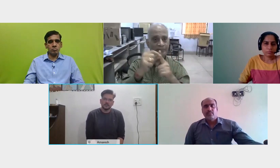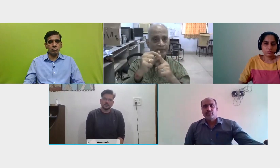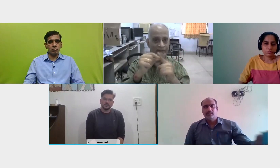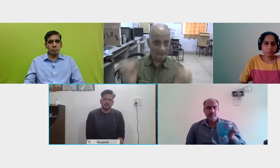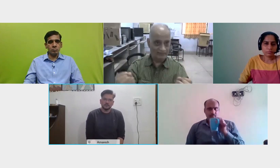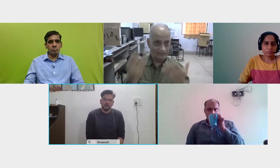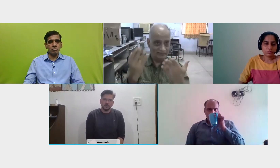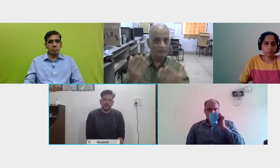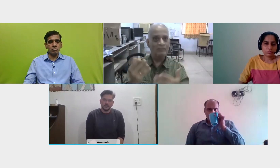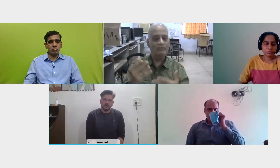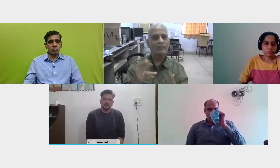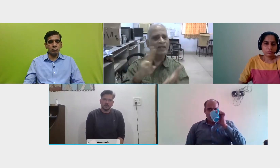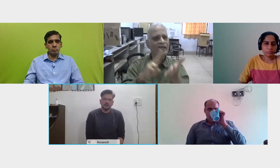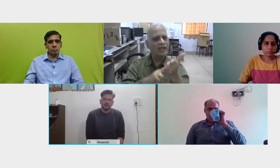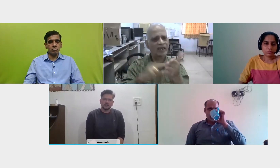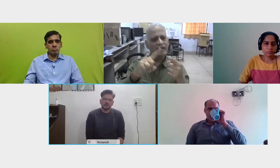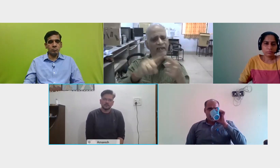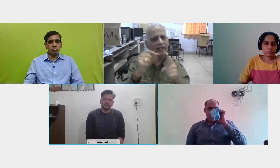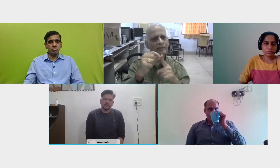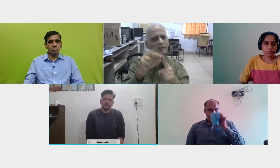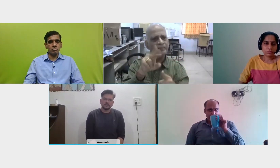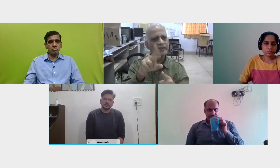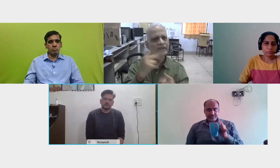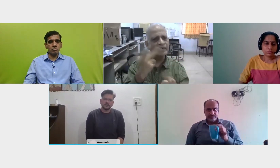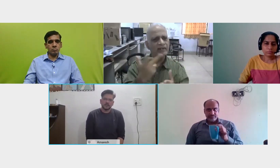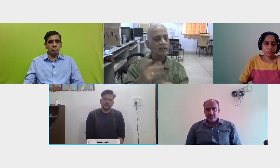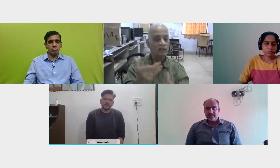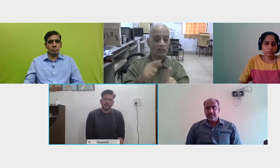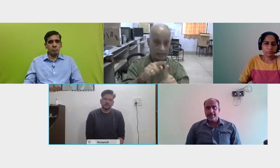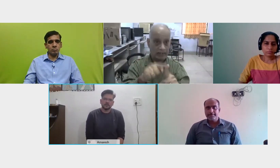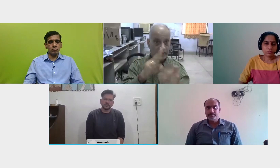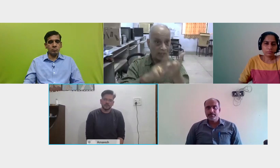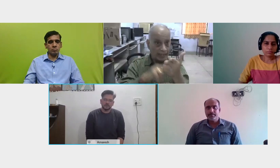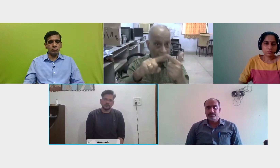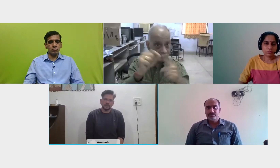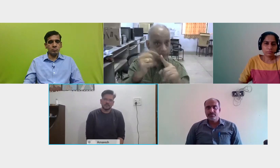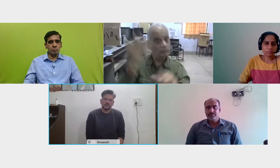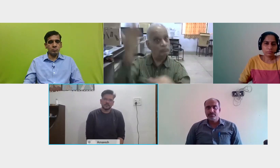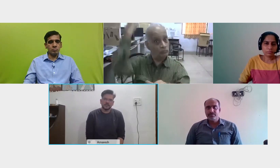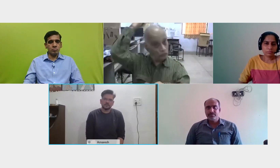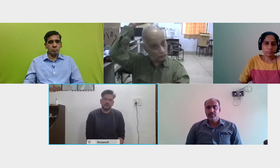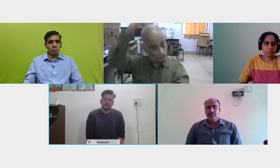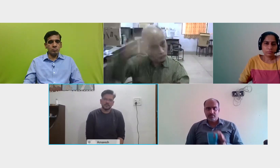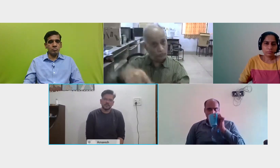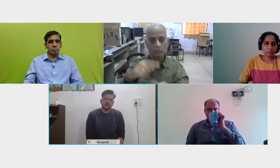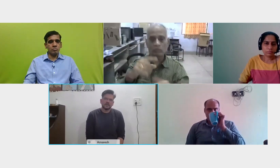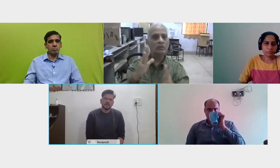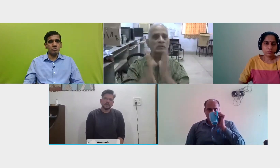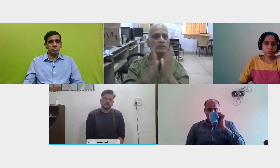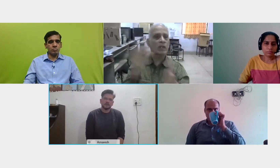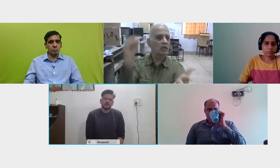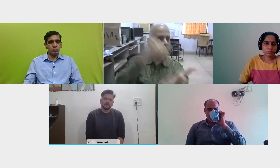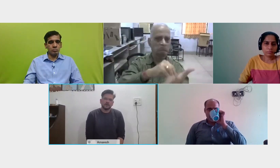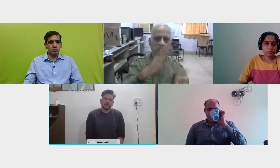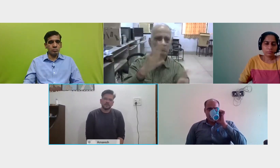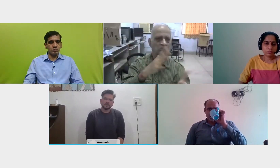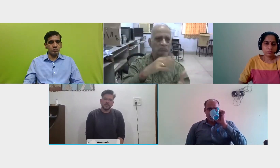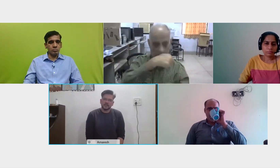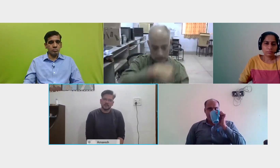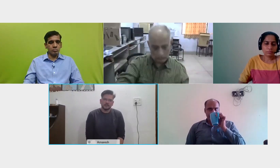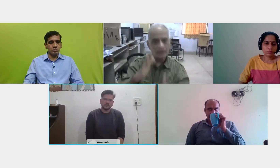Sr Modi so you know like NEP. Also the national education policy for all these while there